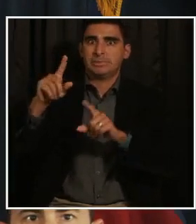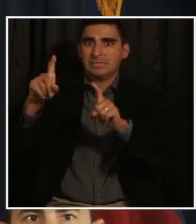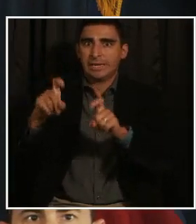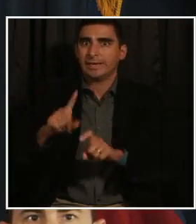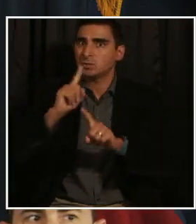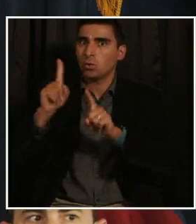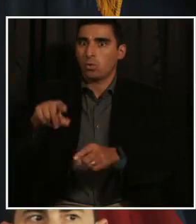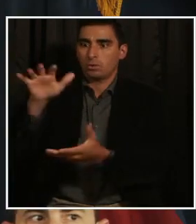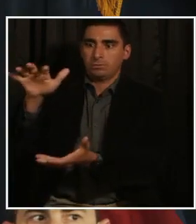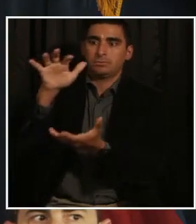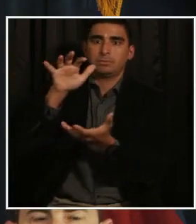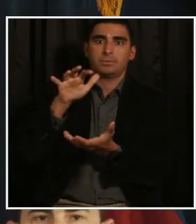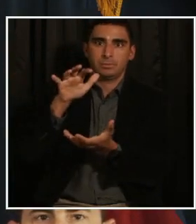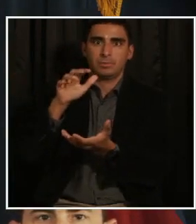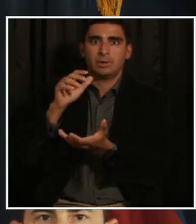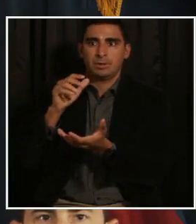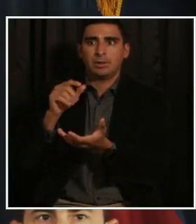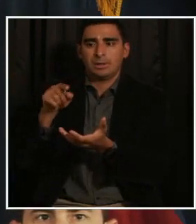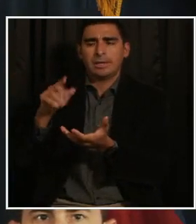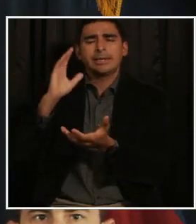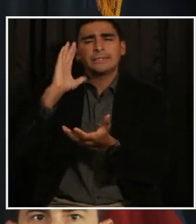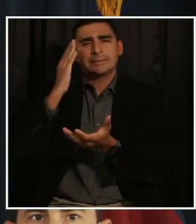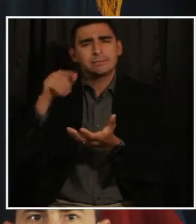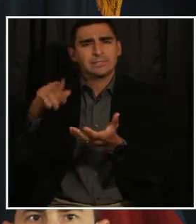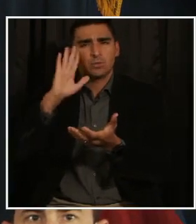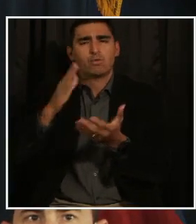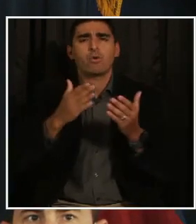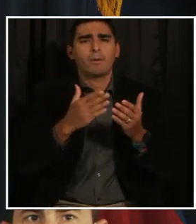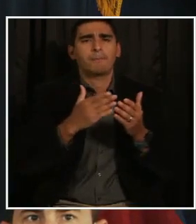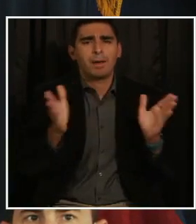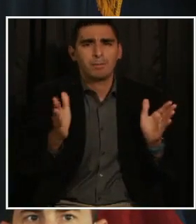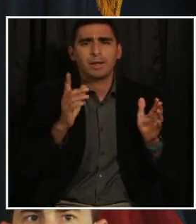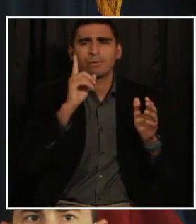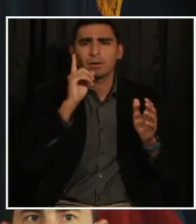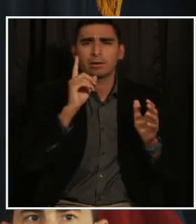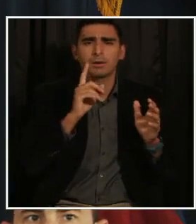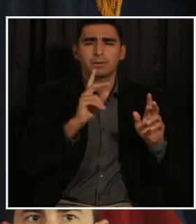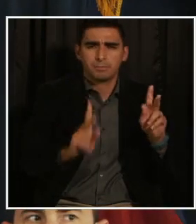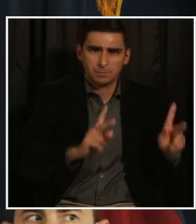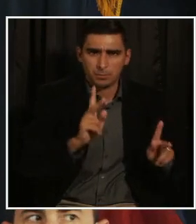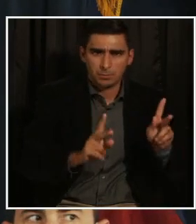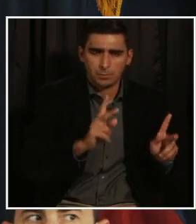number that would just be for the public sector or for the health need so i am hopeful that